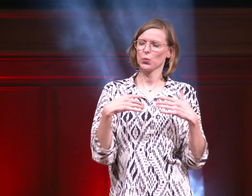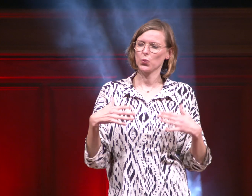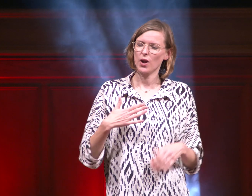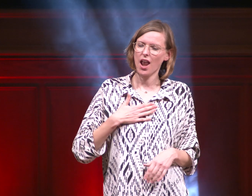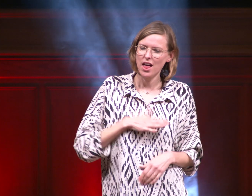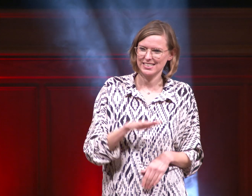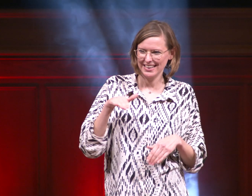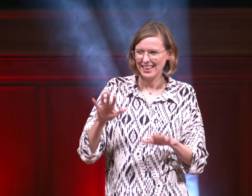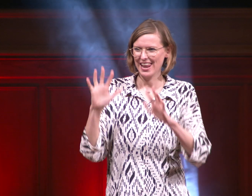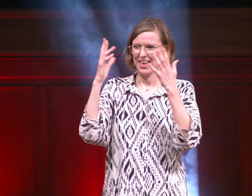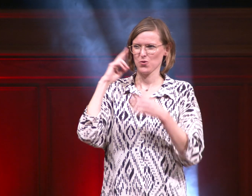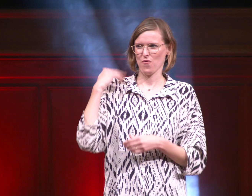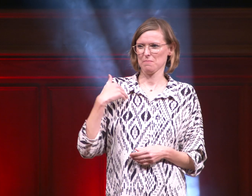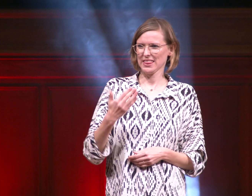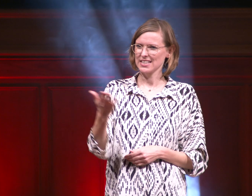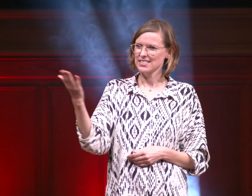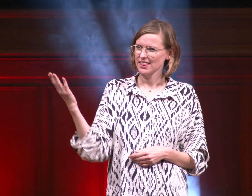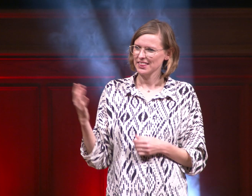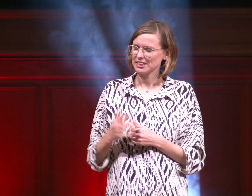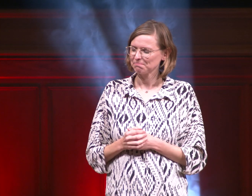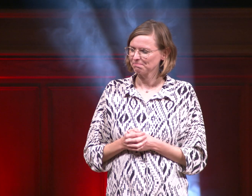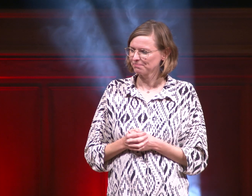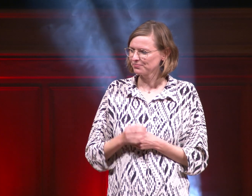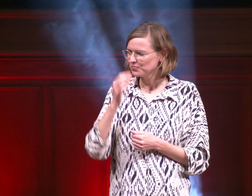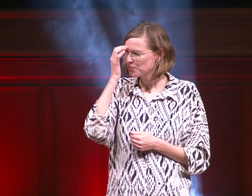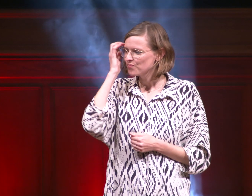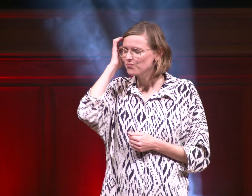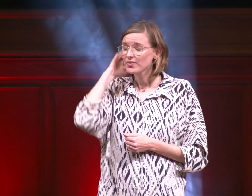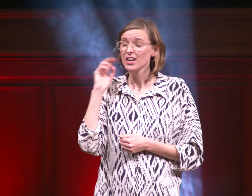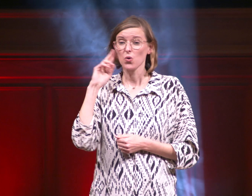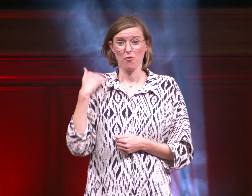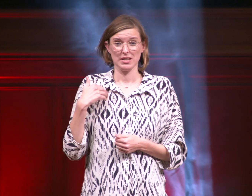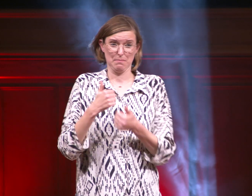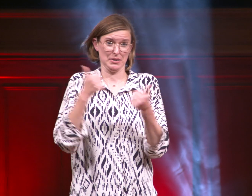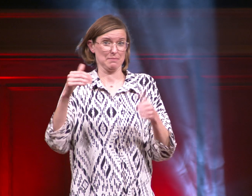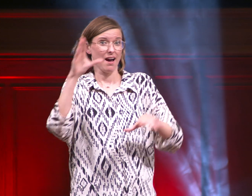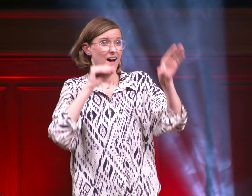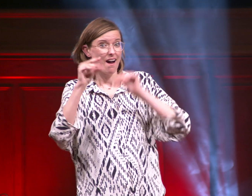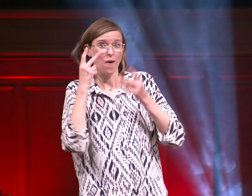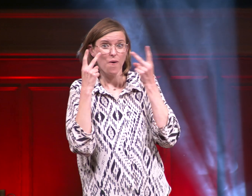but it's also a very good illustration of how difficult it is to put yourself in a deaf person's shoes.